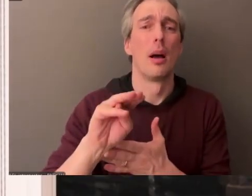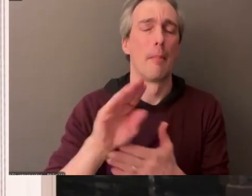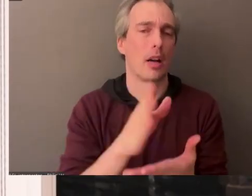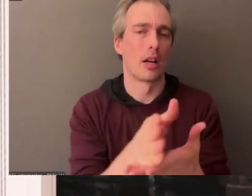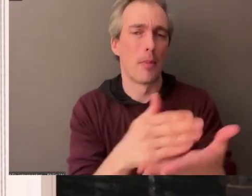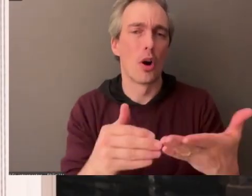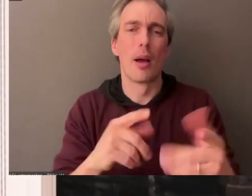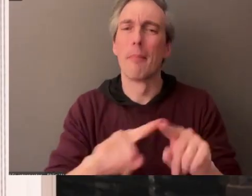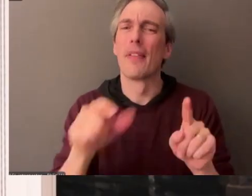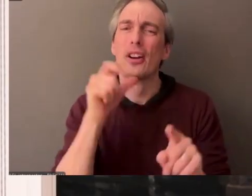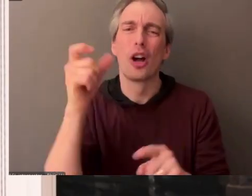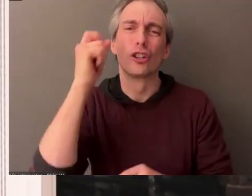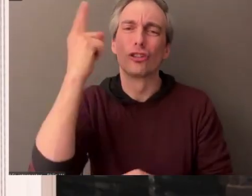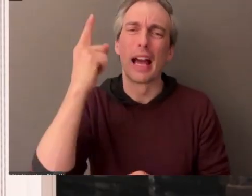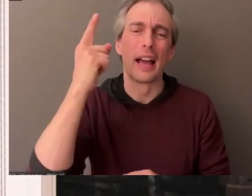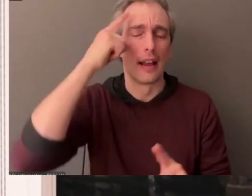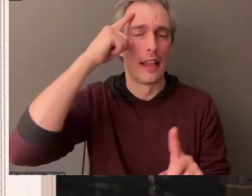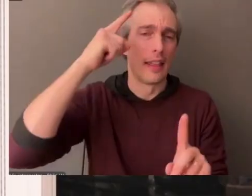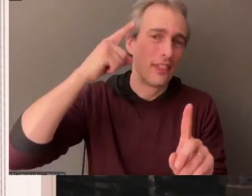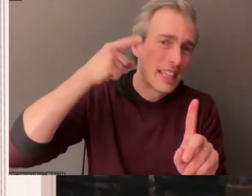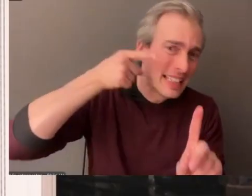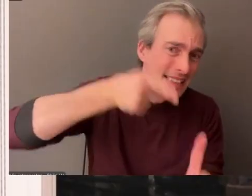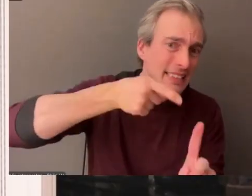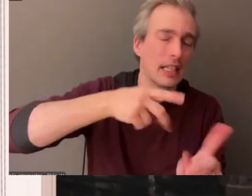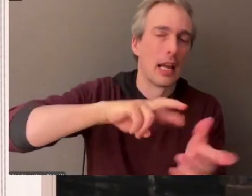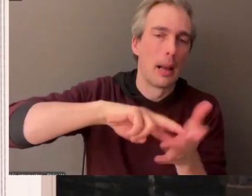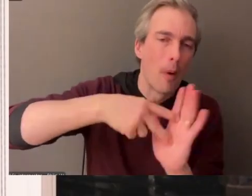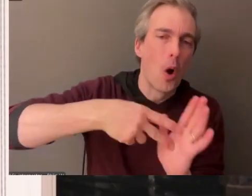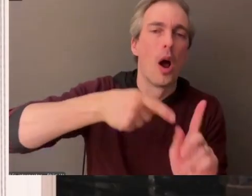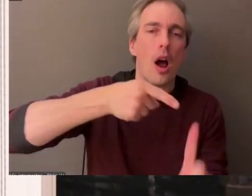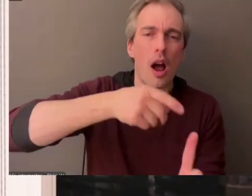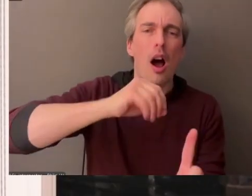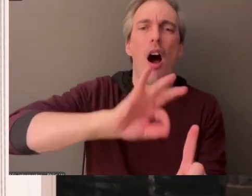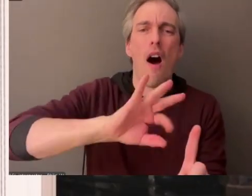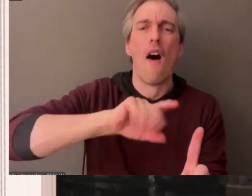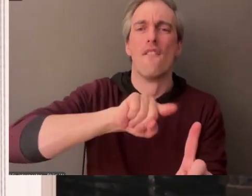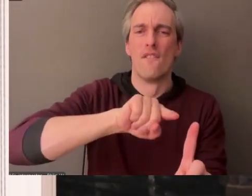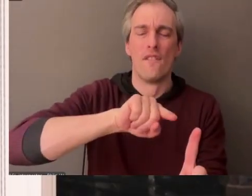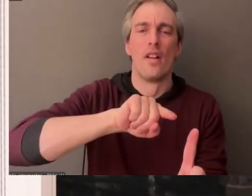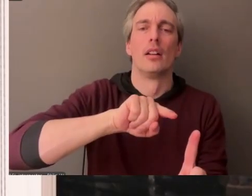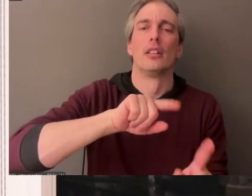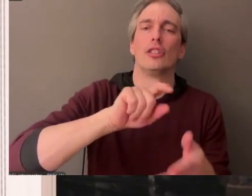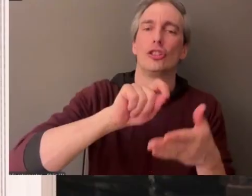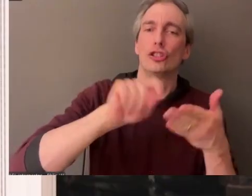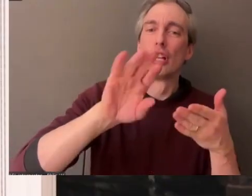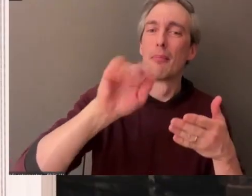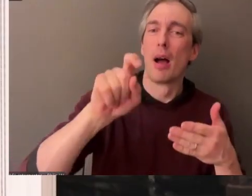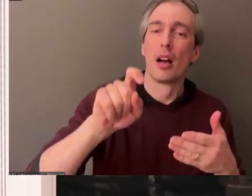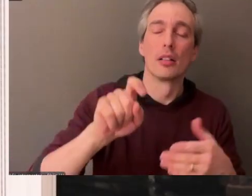selects -- those sorts of things. They think that like... Well, those are for something else. I have this grand intention. So...